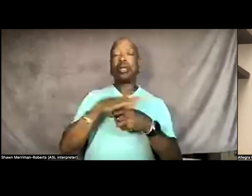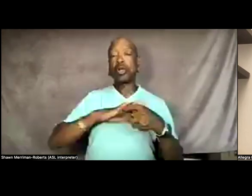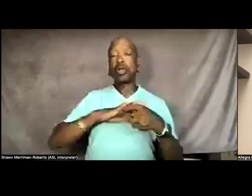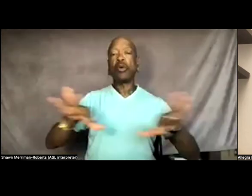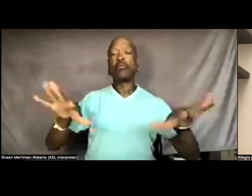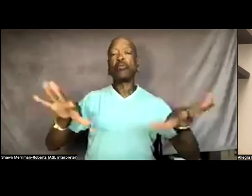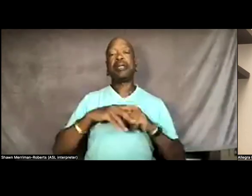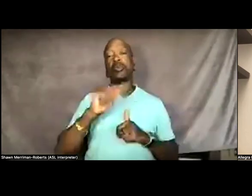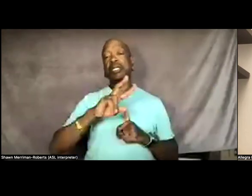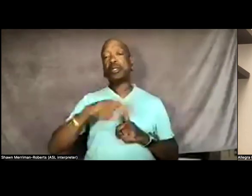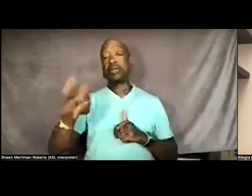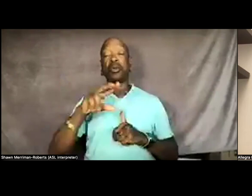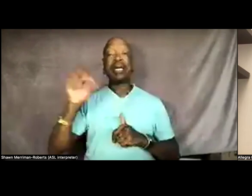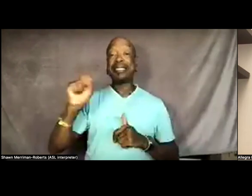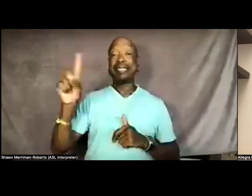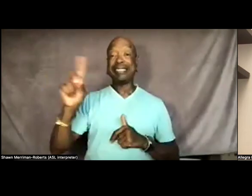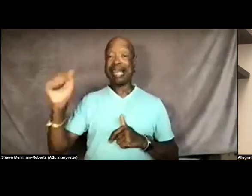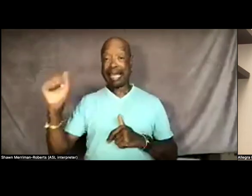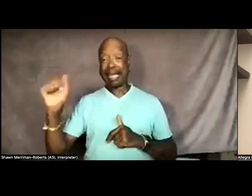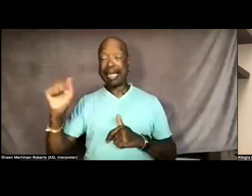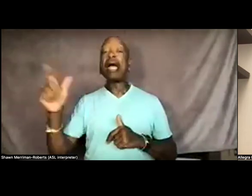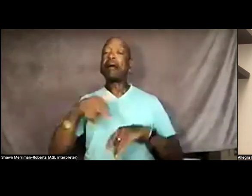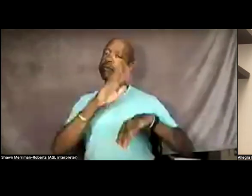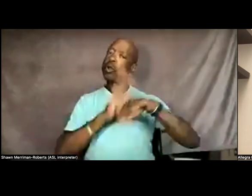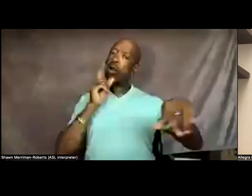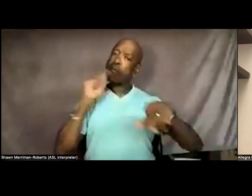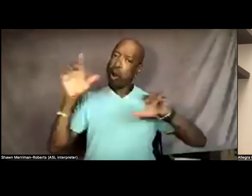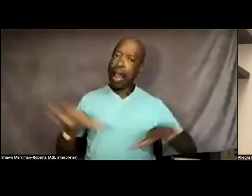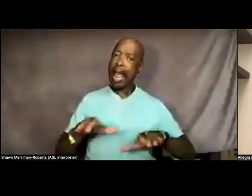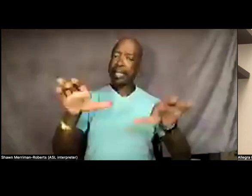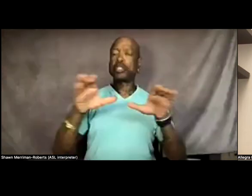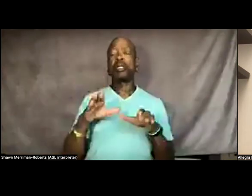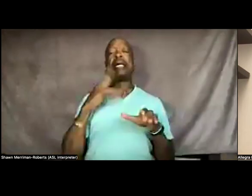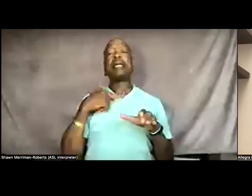hosted numerous Call-in actions to Oakland City Council AC Transit board of directors